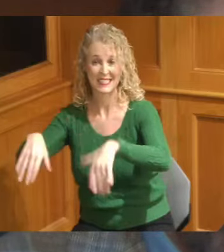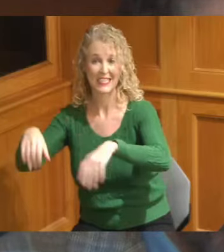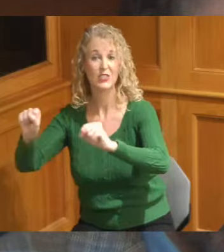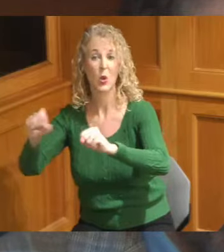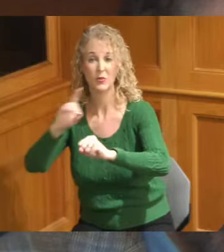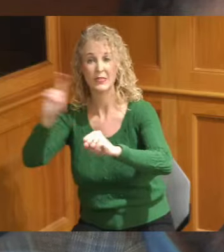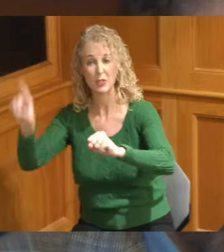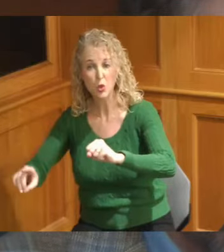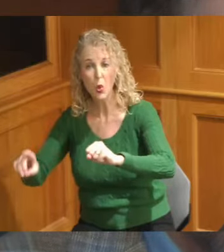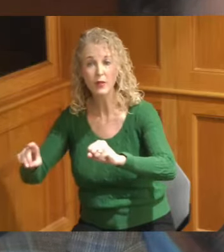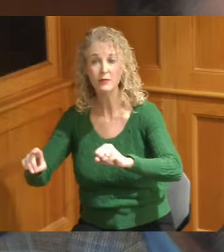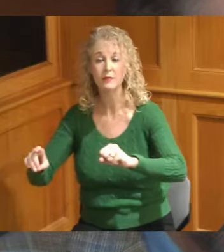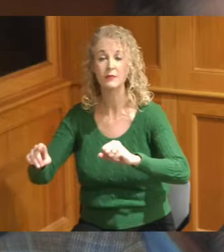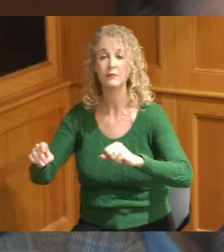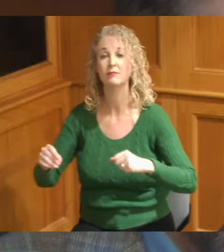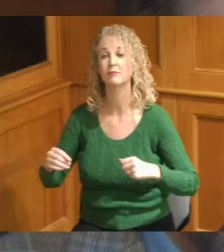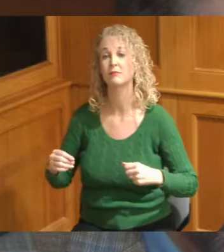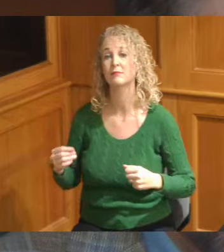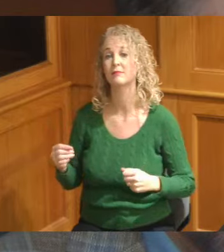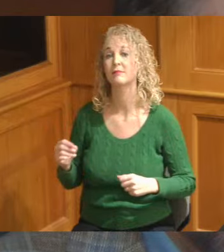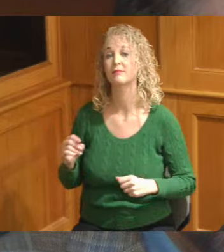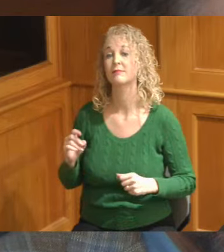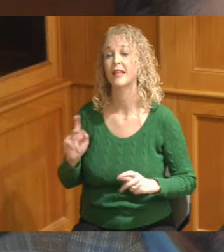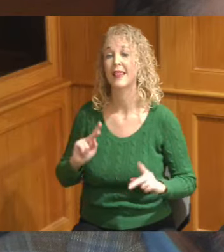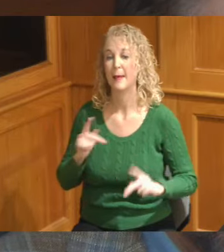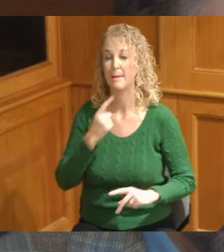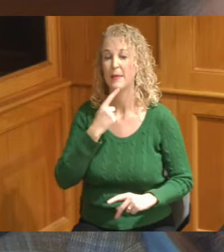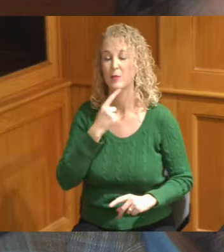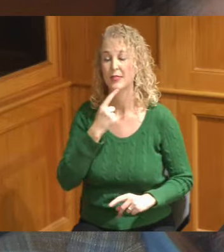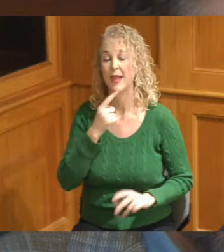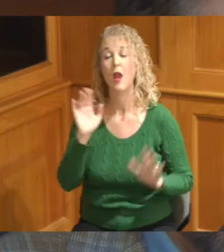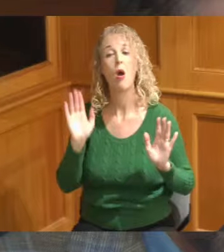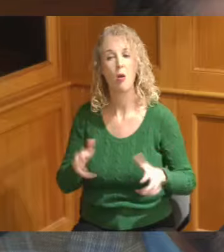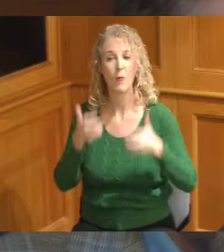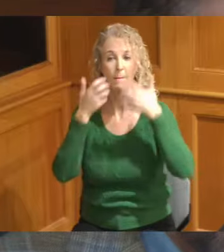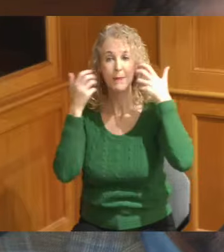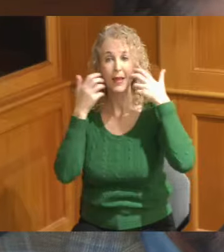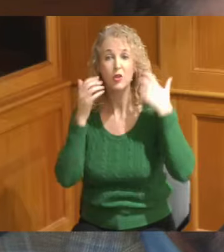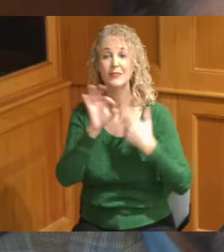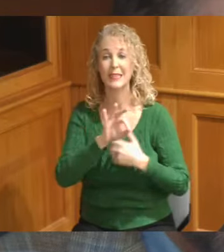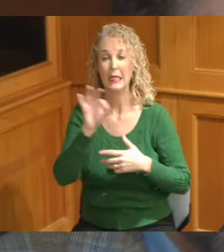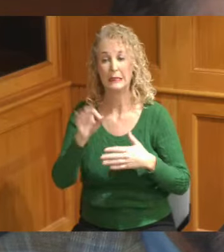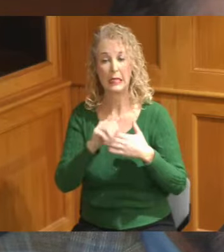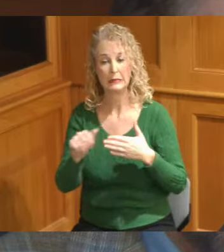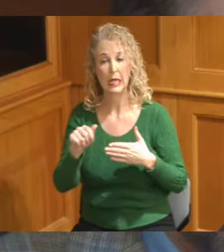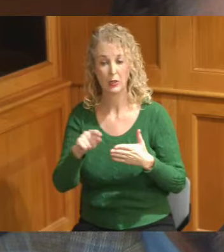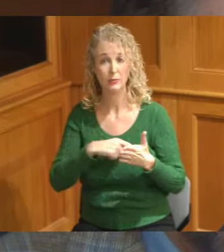did it. Then he came back and figured out, oh, we can charge people 999 $999 now it can be done. So,